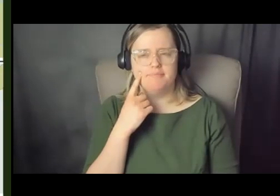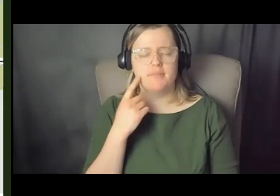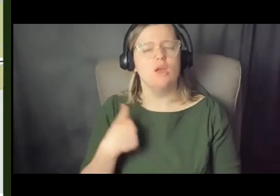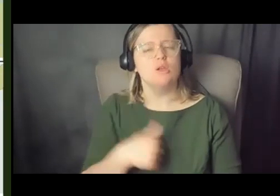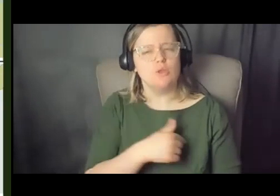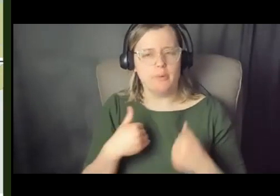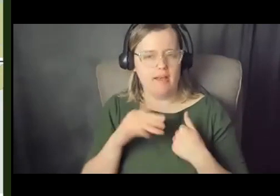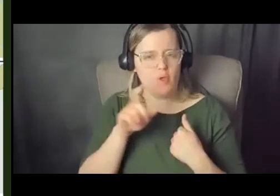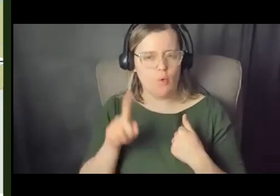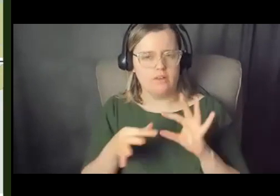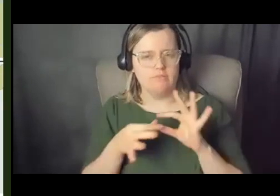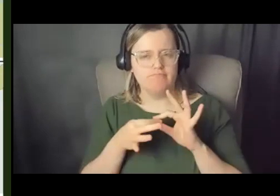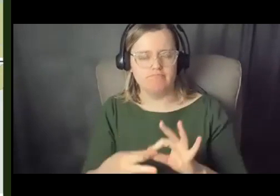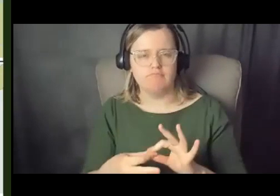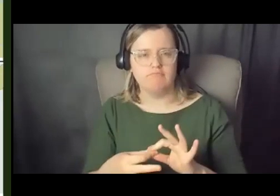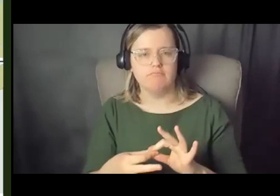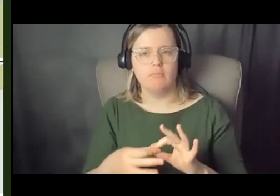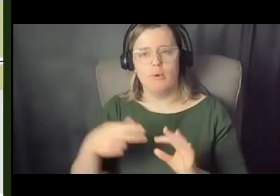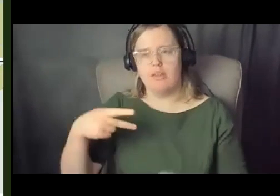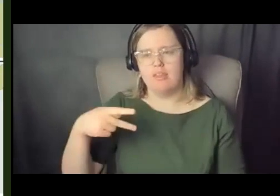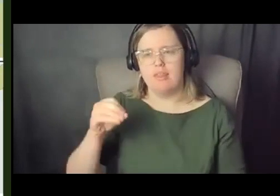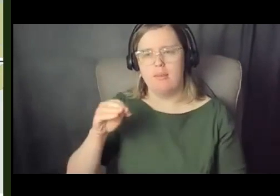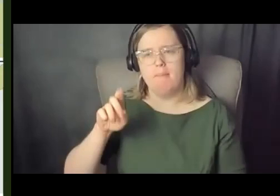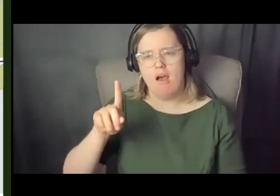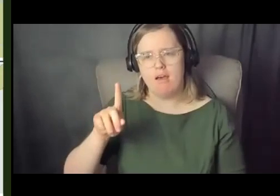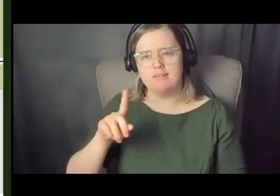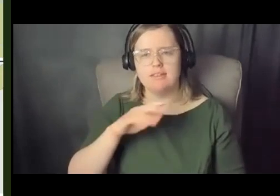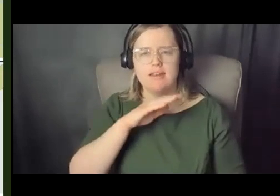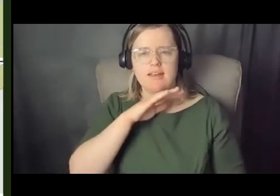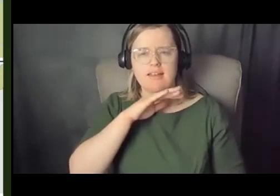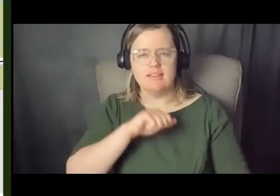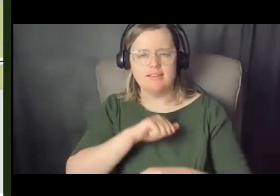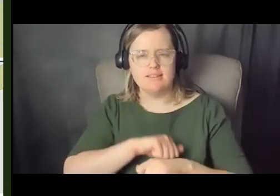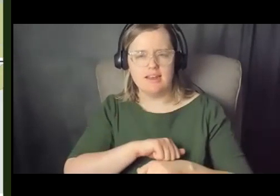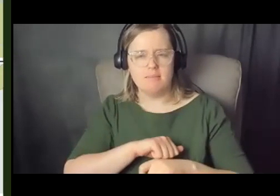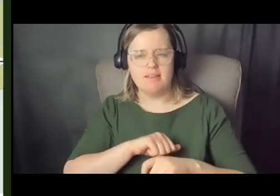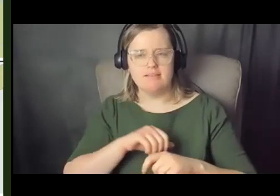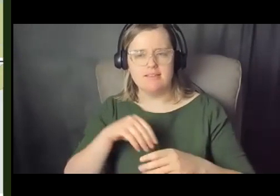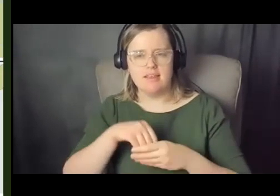we have a question about the pond sediments in the pond, but